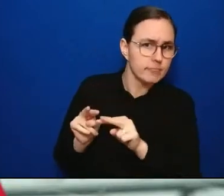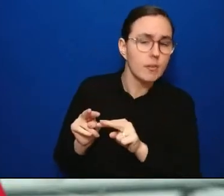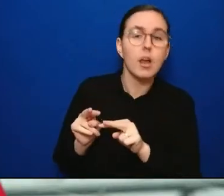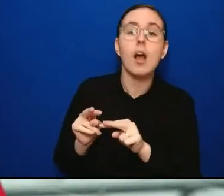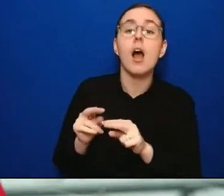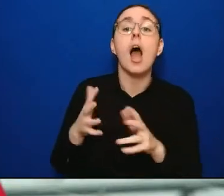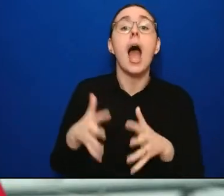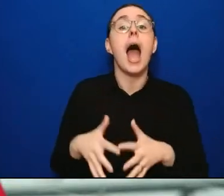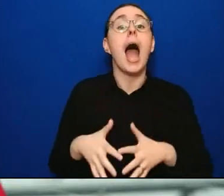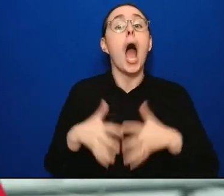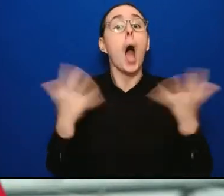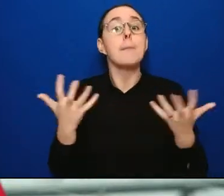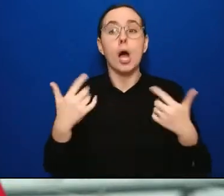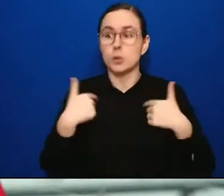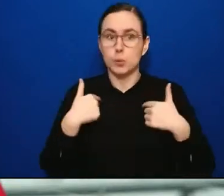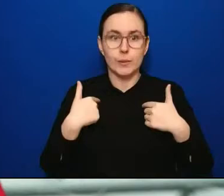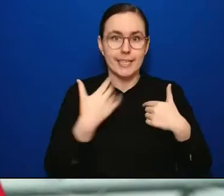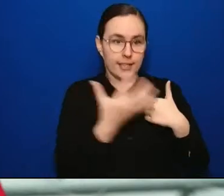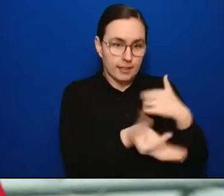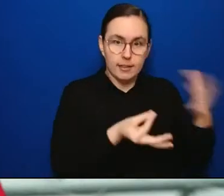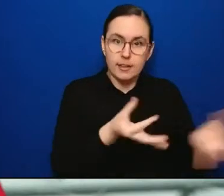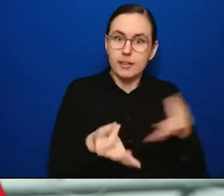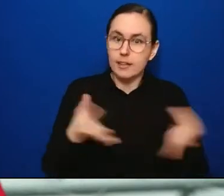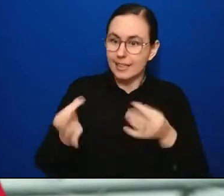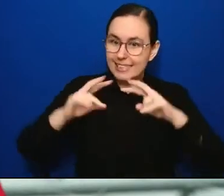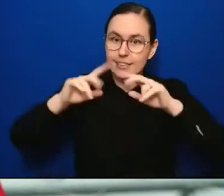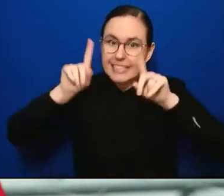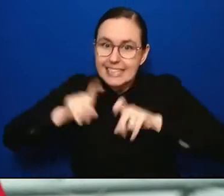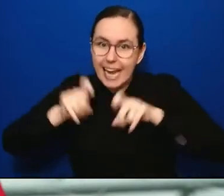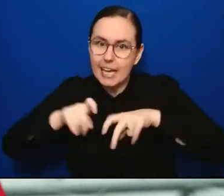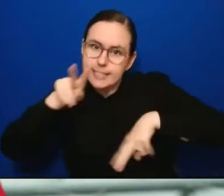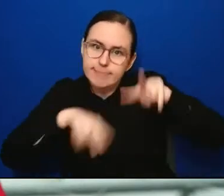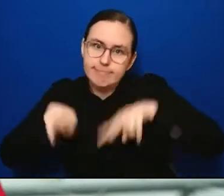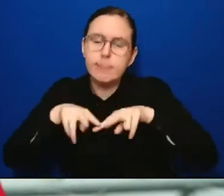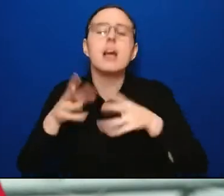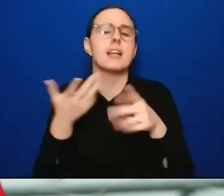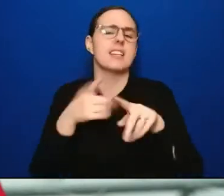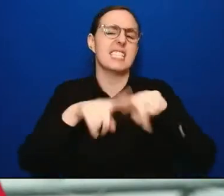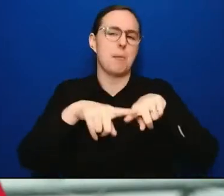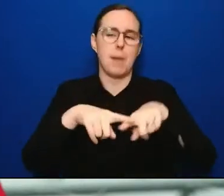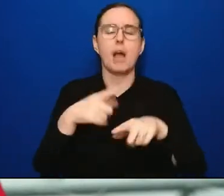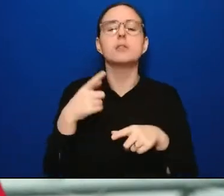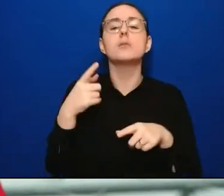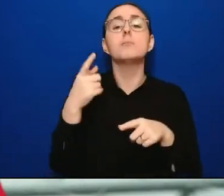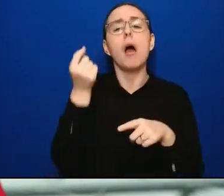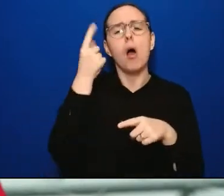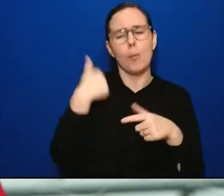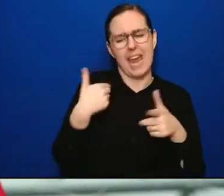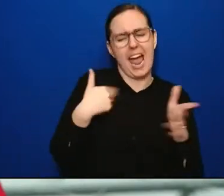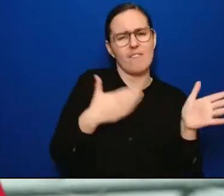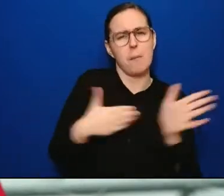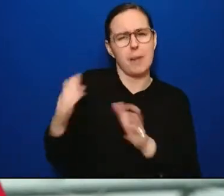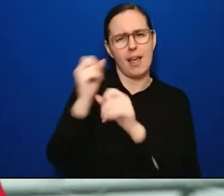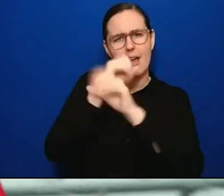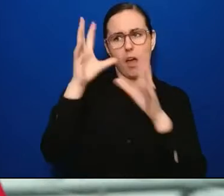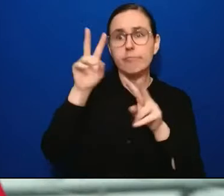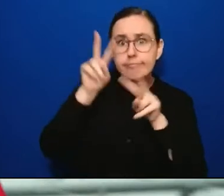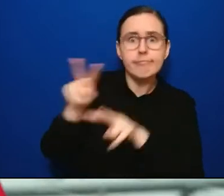communities decreasing over The summer. Hopefully so that we're prepared for the fall. So these are all really important